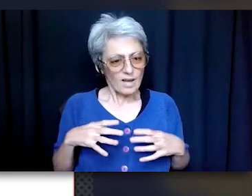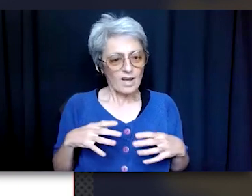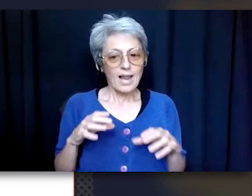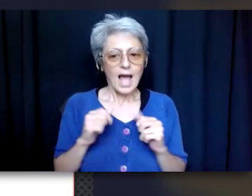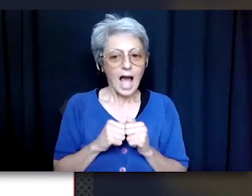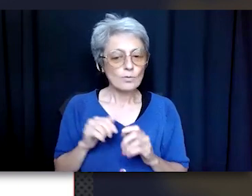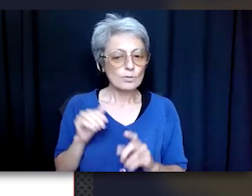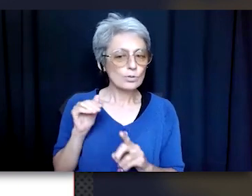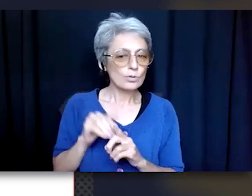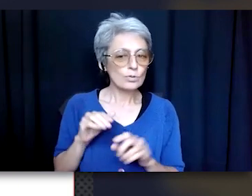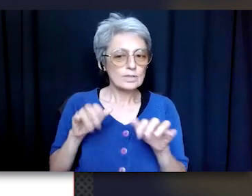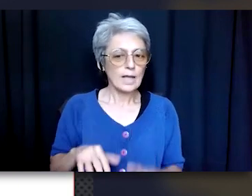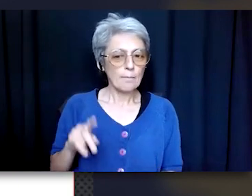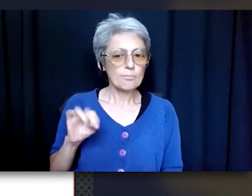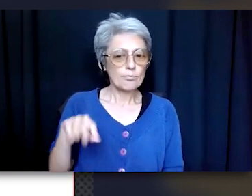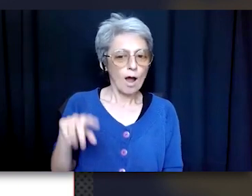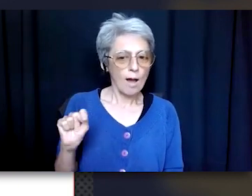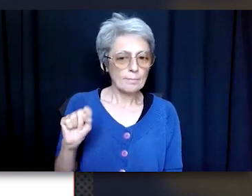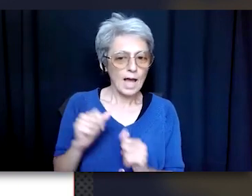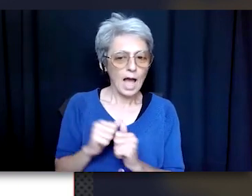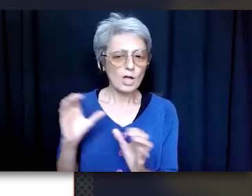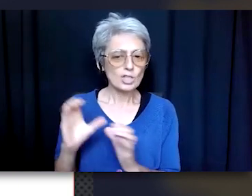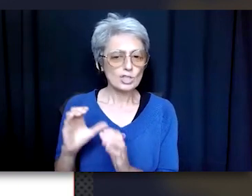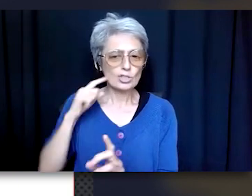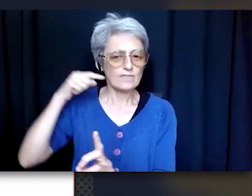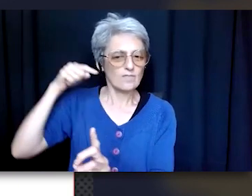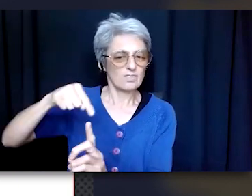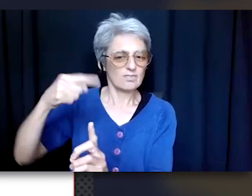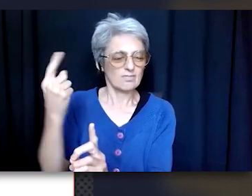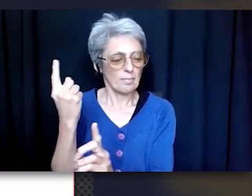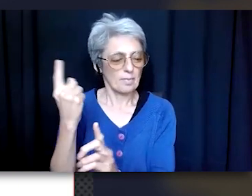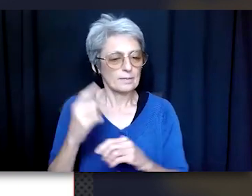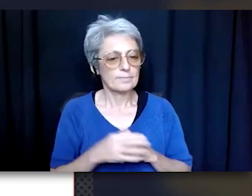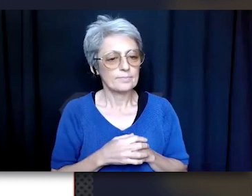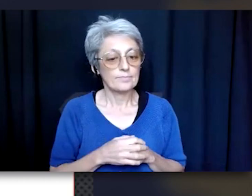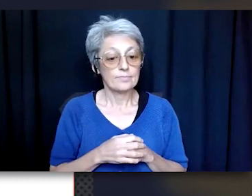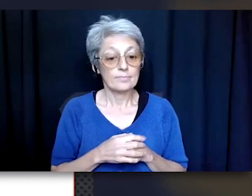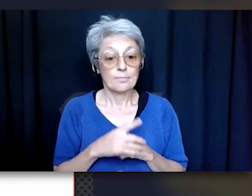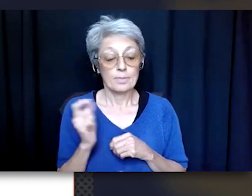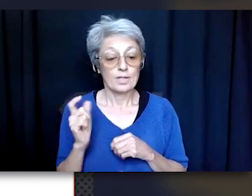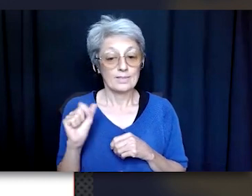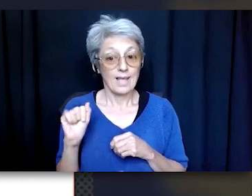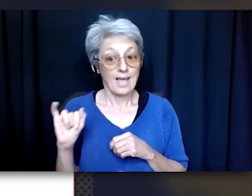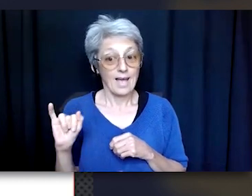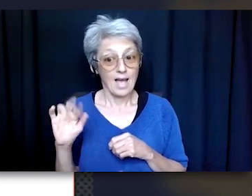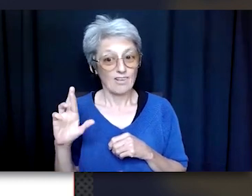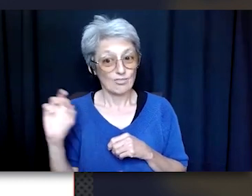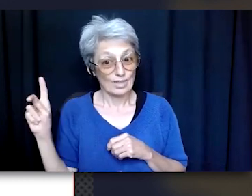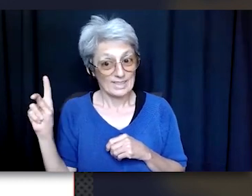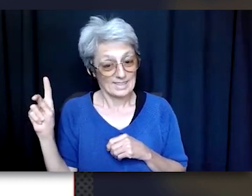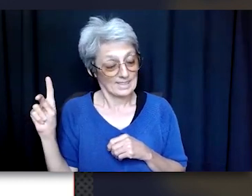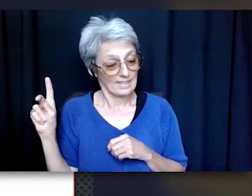the thing is, the risks of AI and the risks of getting false information differ depending